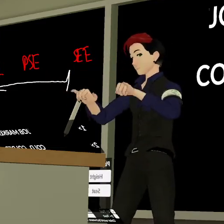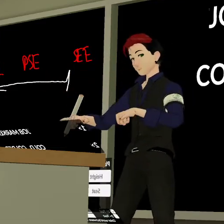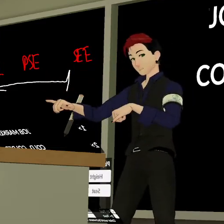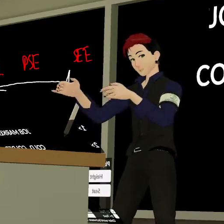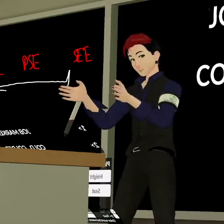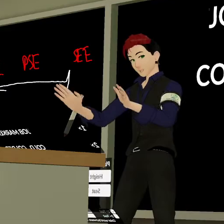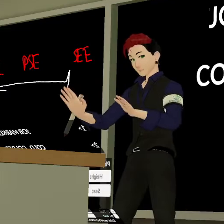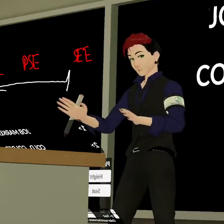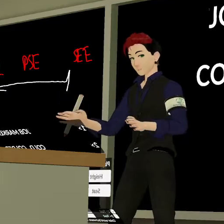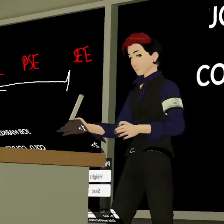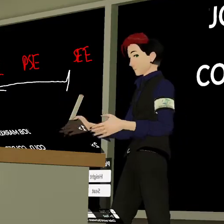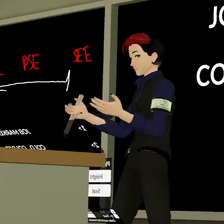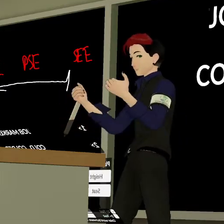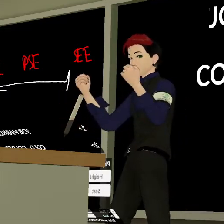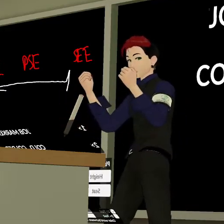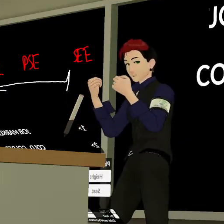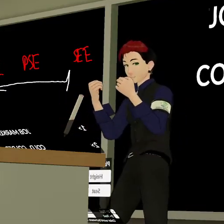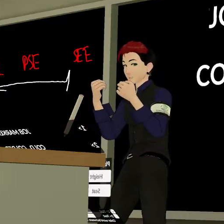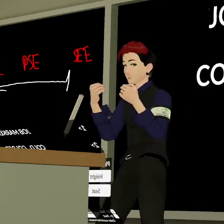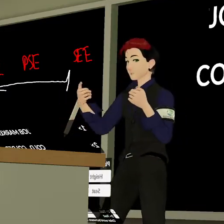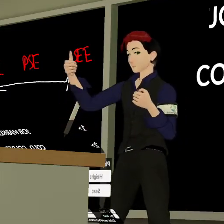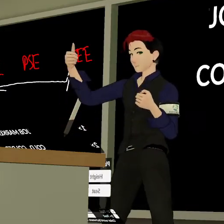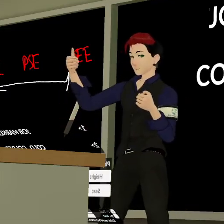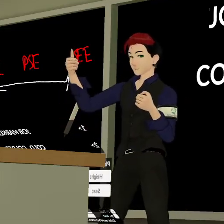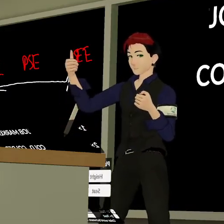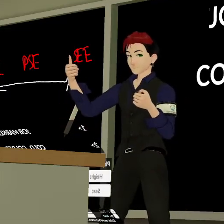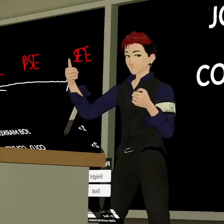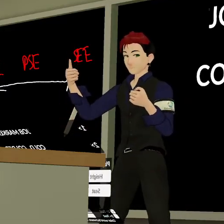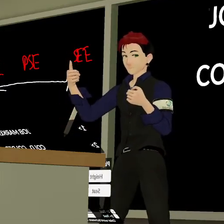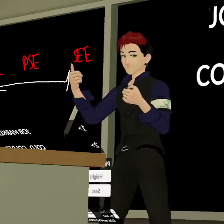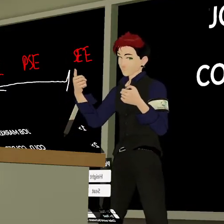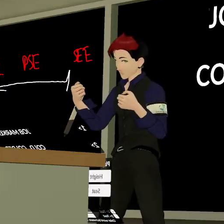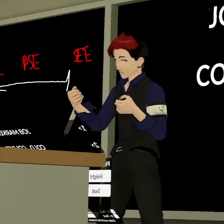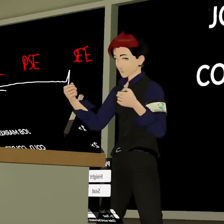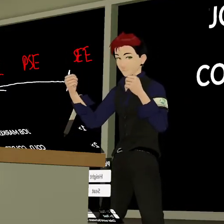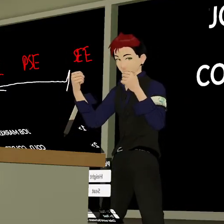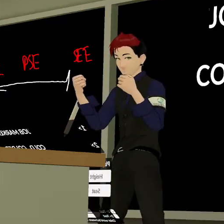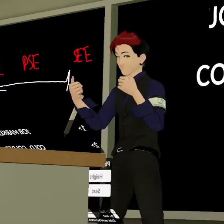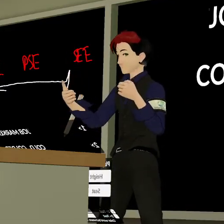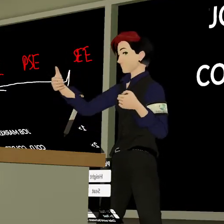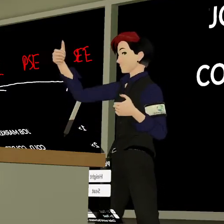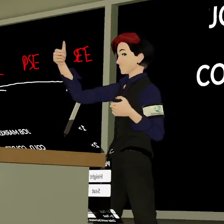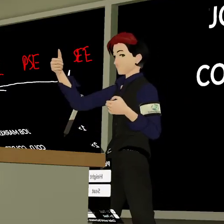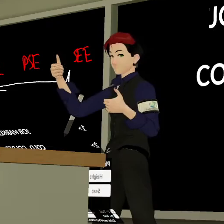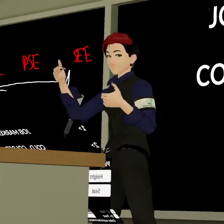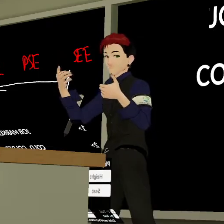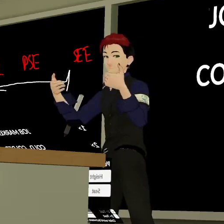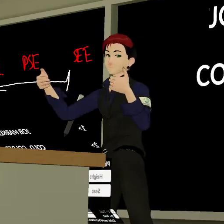the most common way is say it's cold'er' like it's